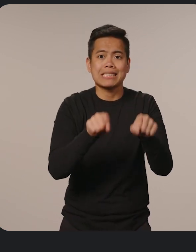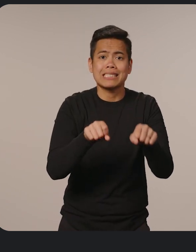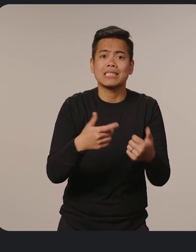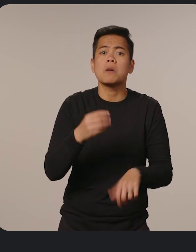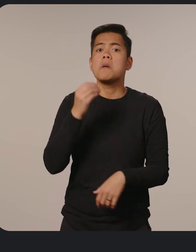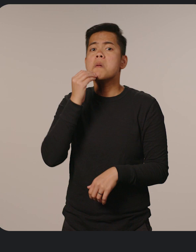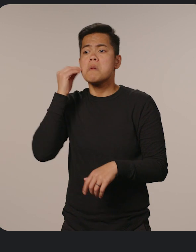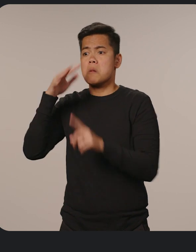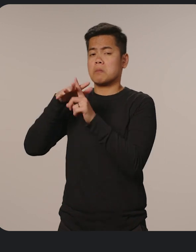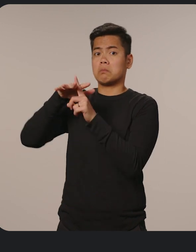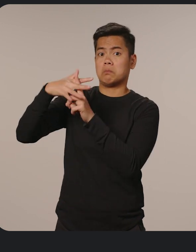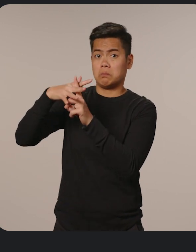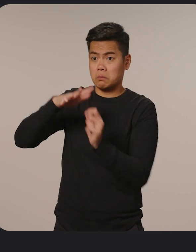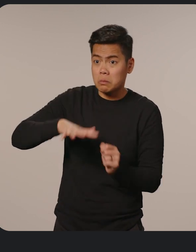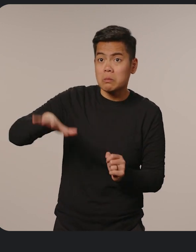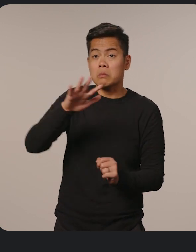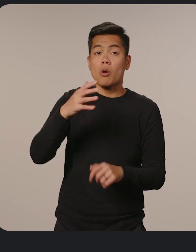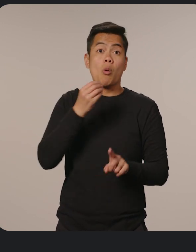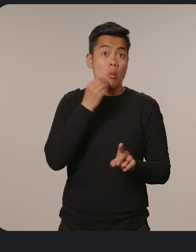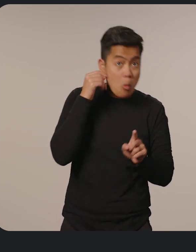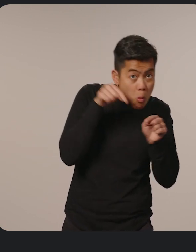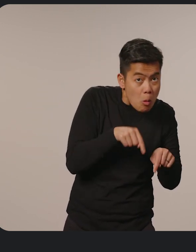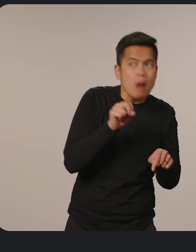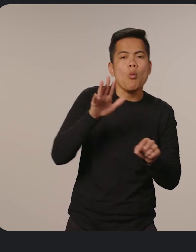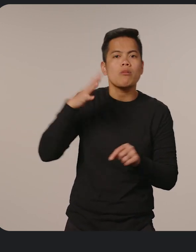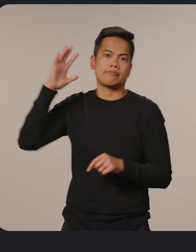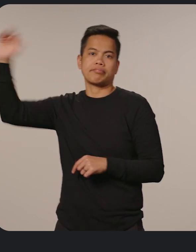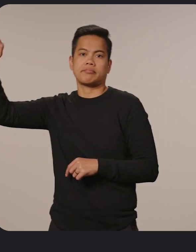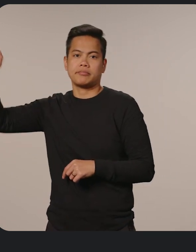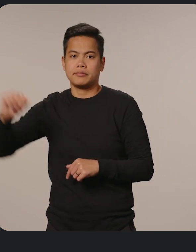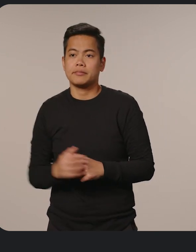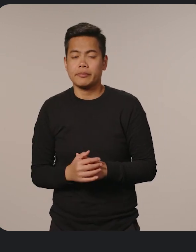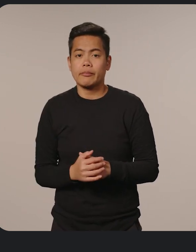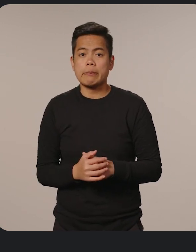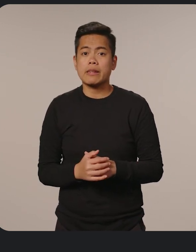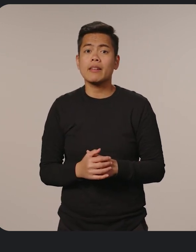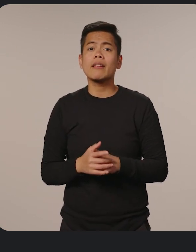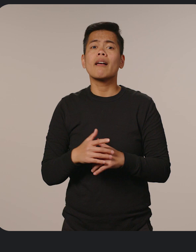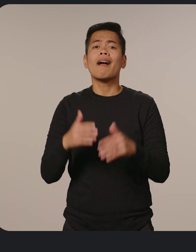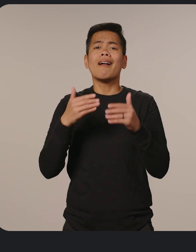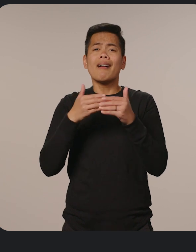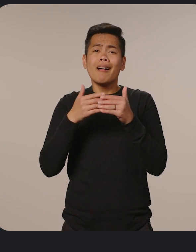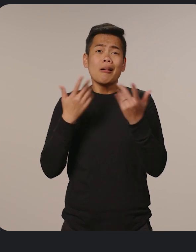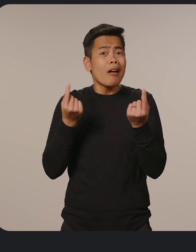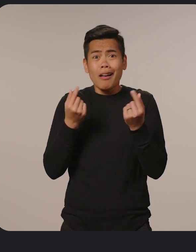Further, our ever-growing scripting language support includes conditions, device groups, delayed actions,